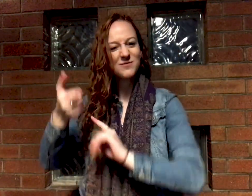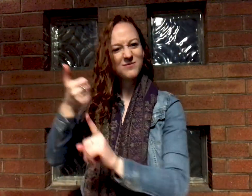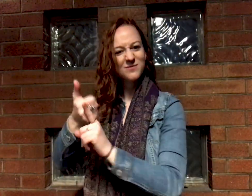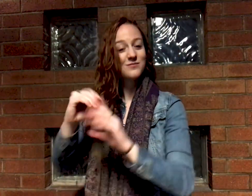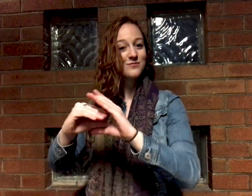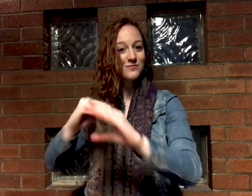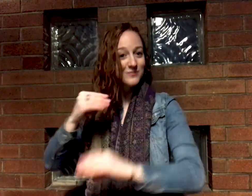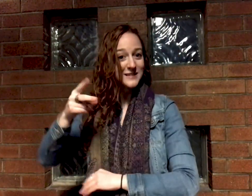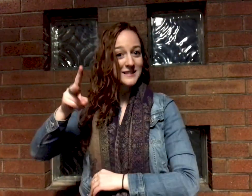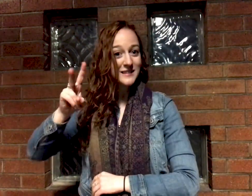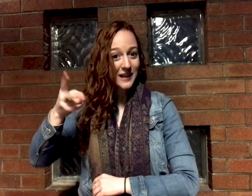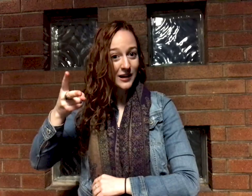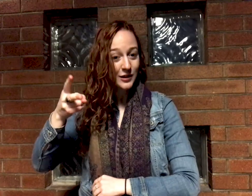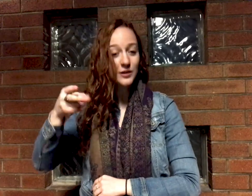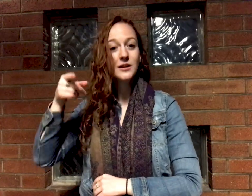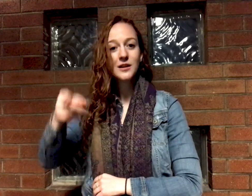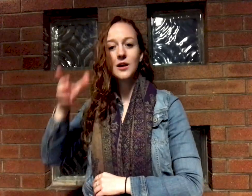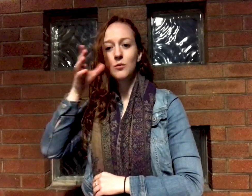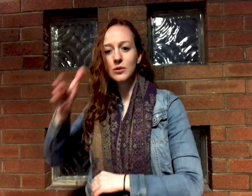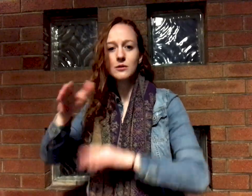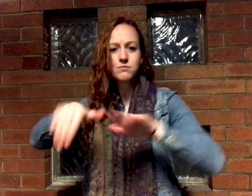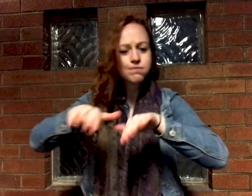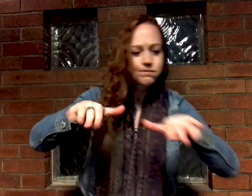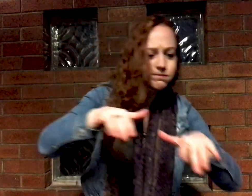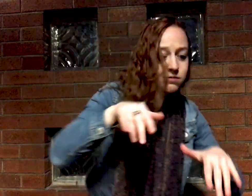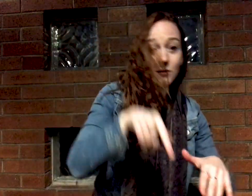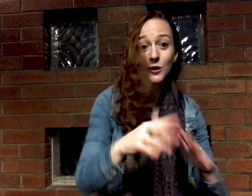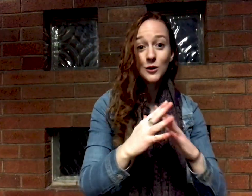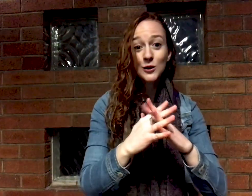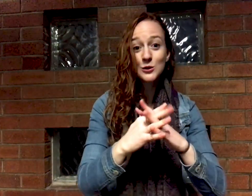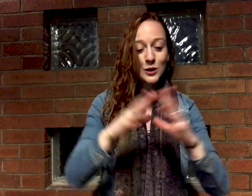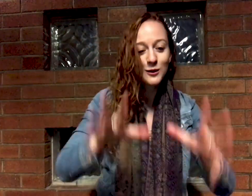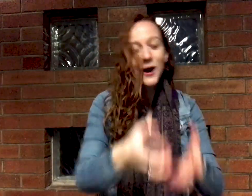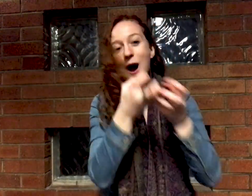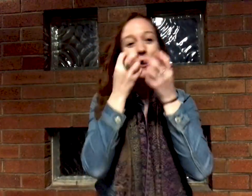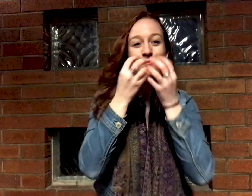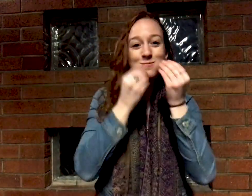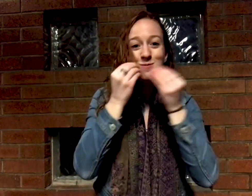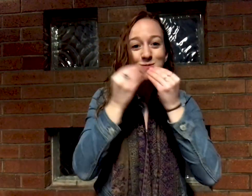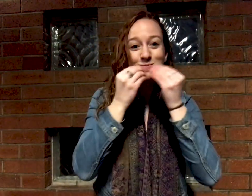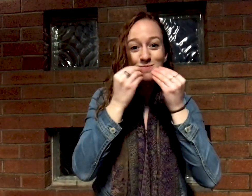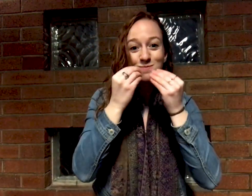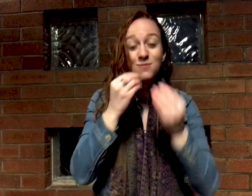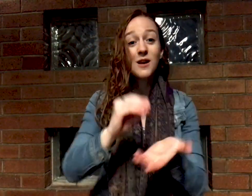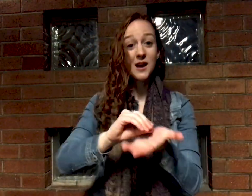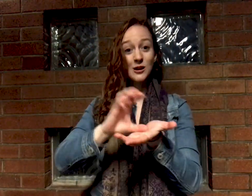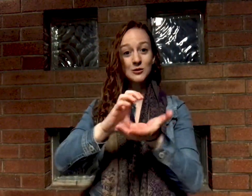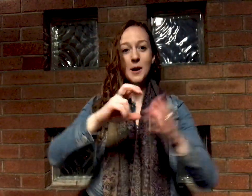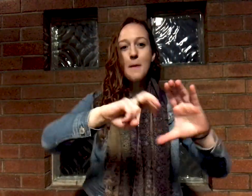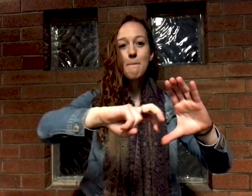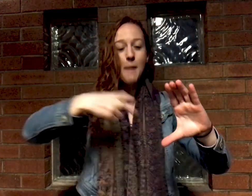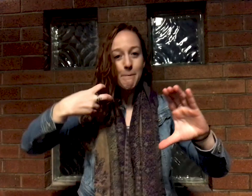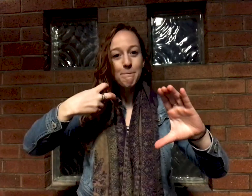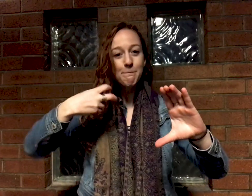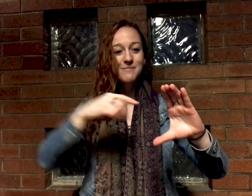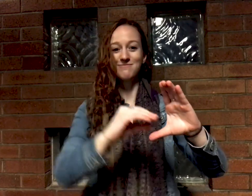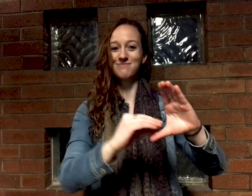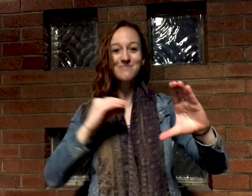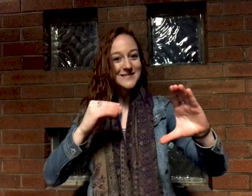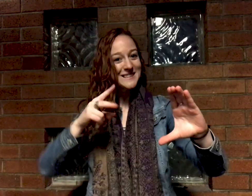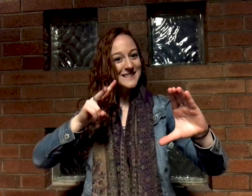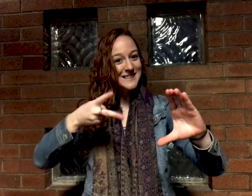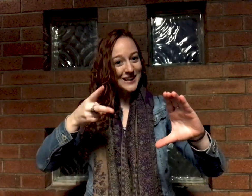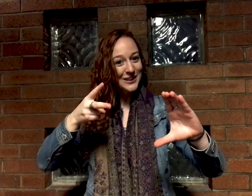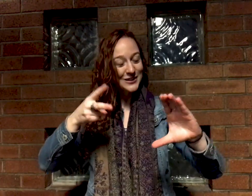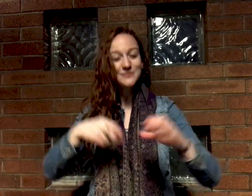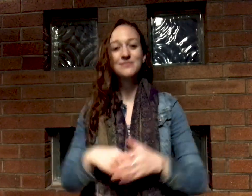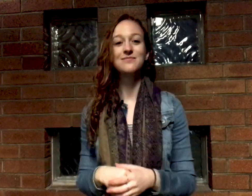Otters consume the sea urchins and get the second transfer of energy, thus making them secondary consumers.